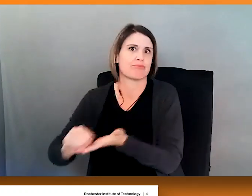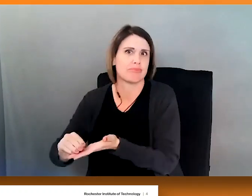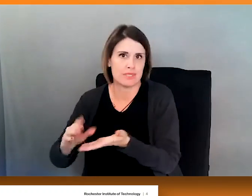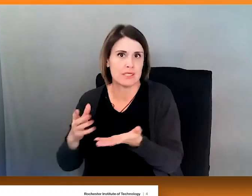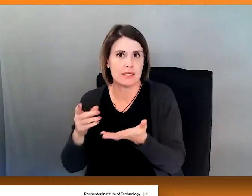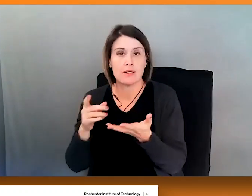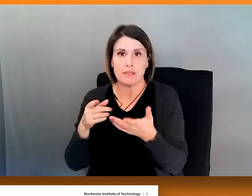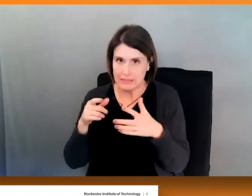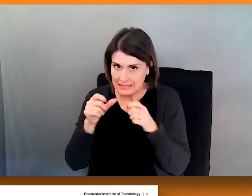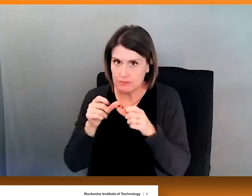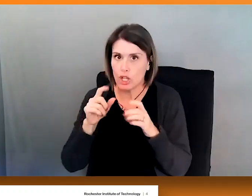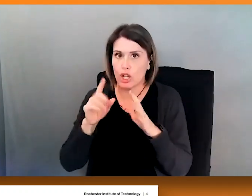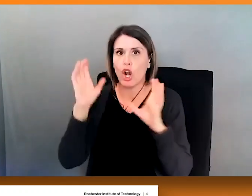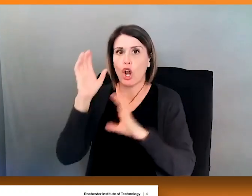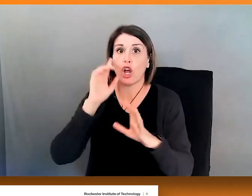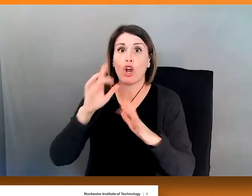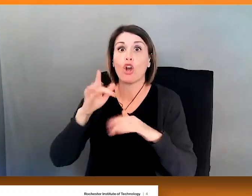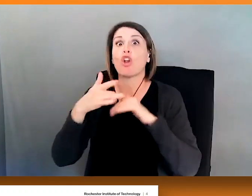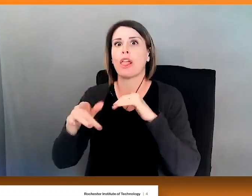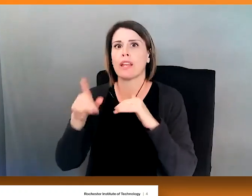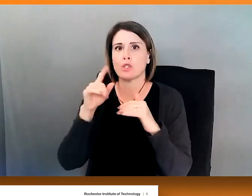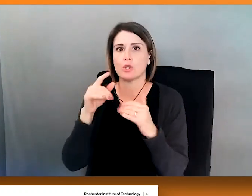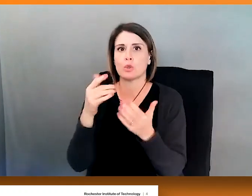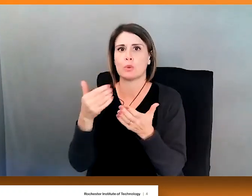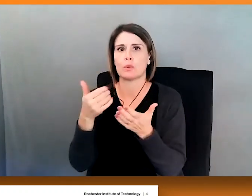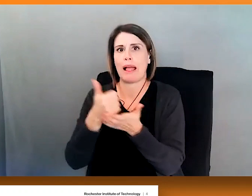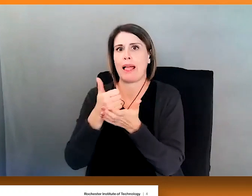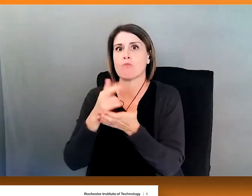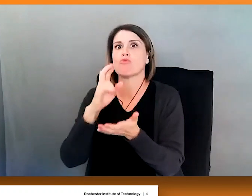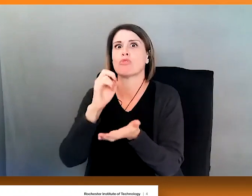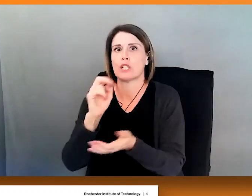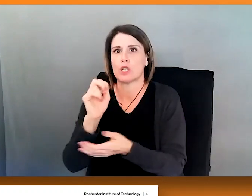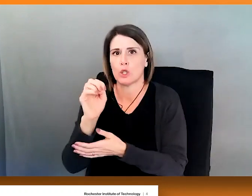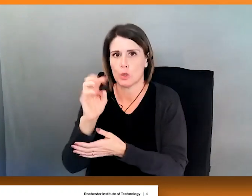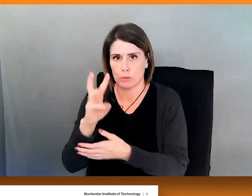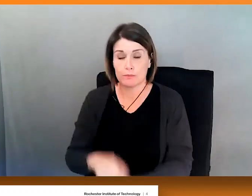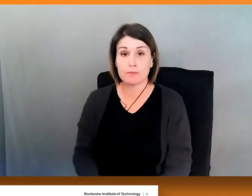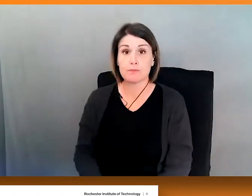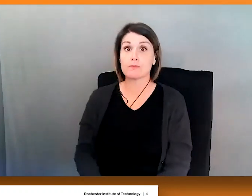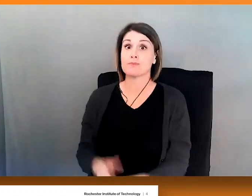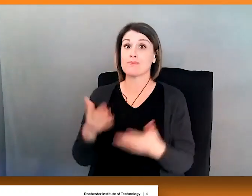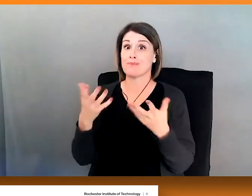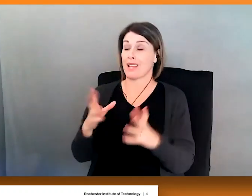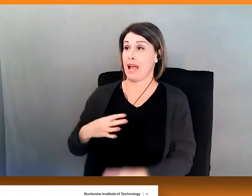it can take anywhere from 6 to 10 months to even find out if you're funded,